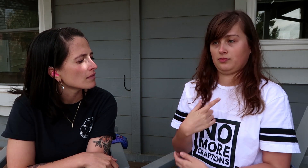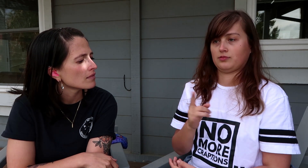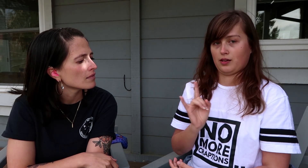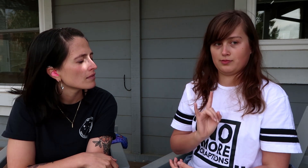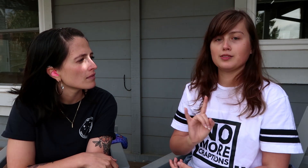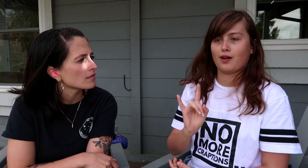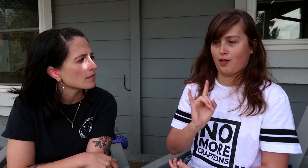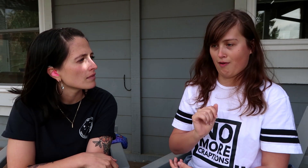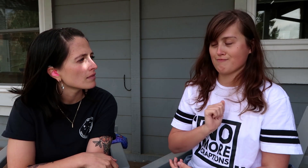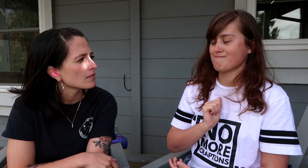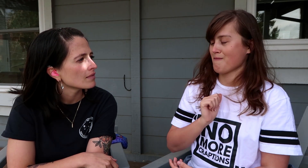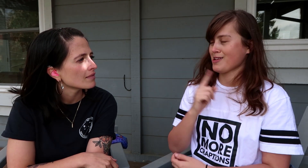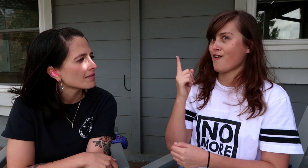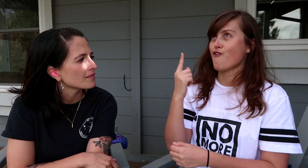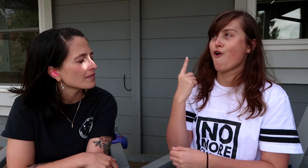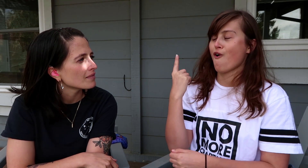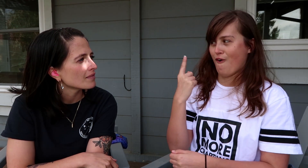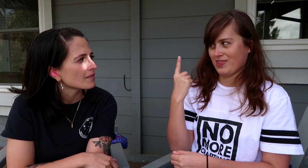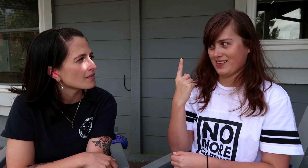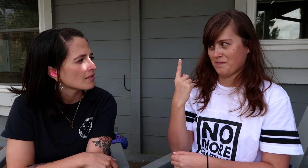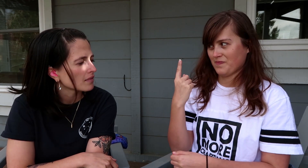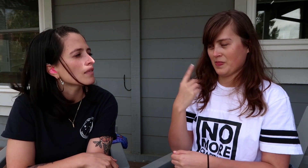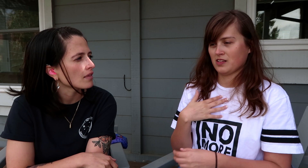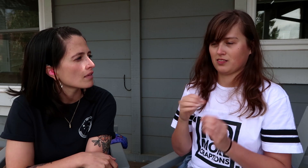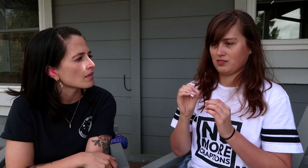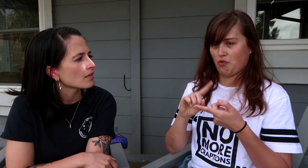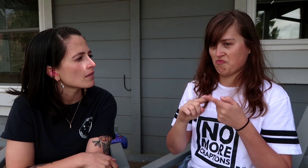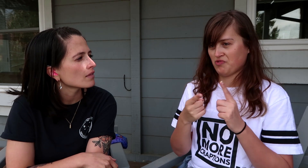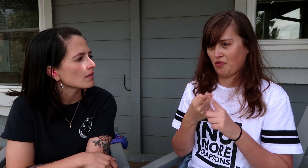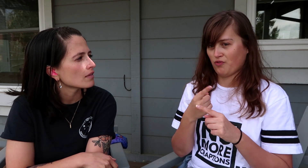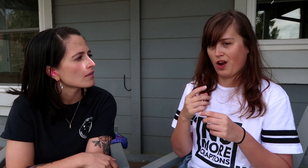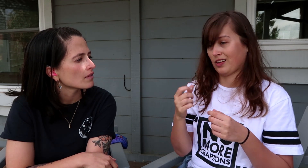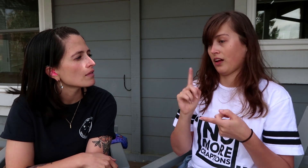I was alone by myself all the time. I didn't have any friends,